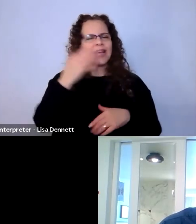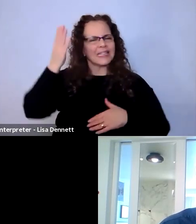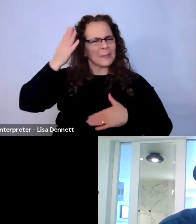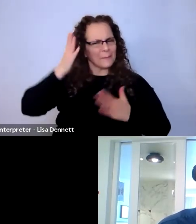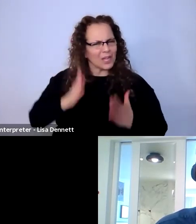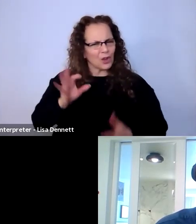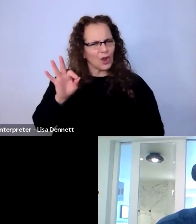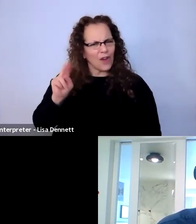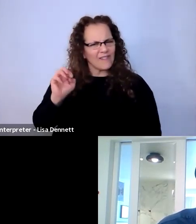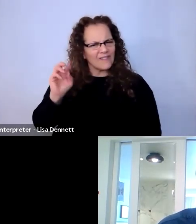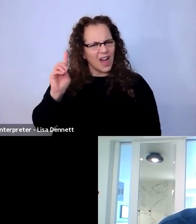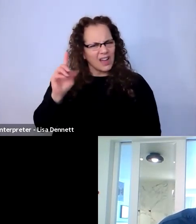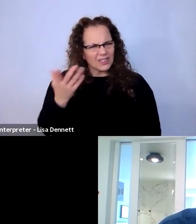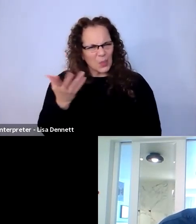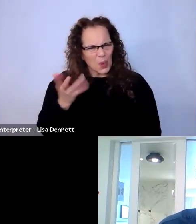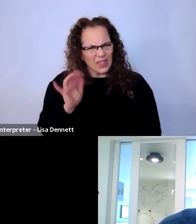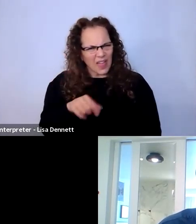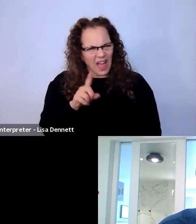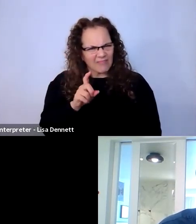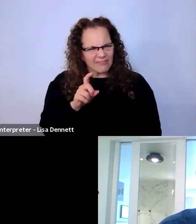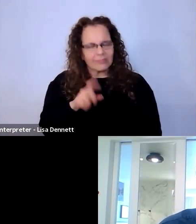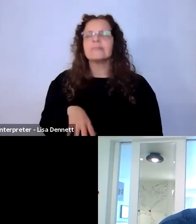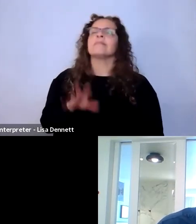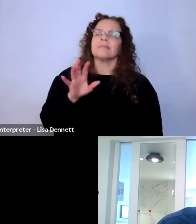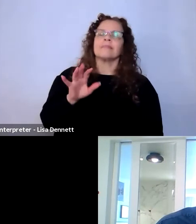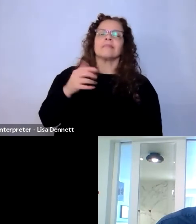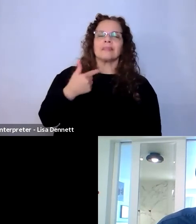Jennison Asuncion: The guest speakers fun is going to be an opportunity, so one of